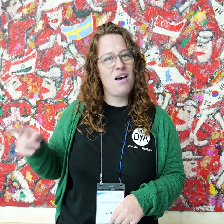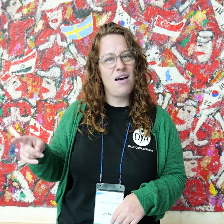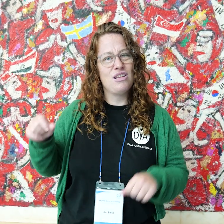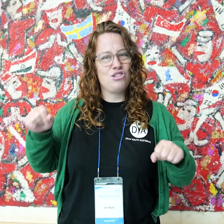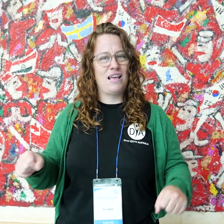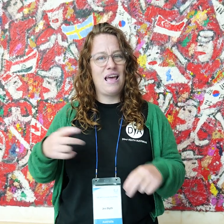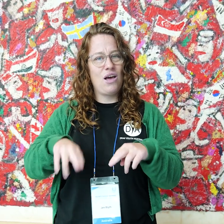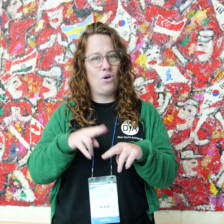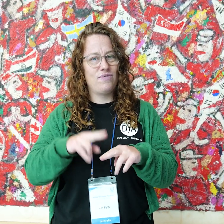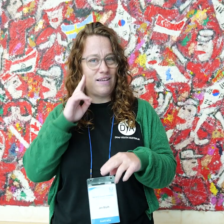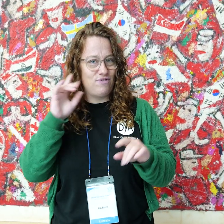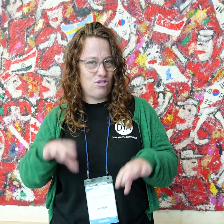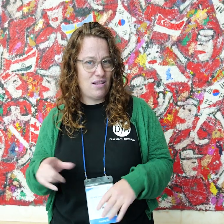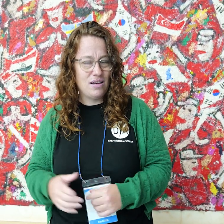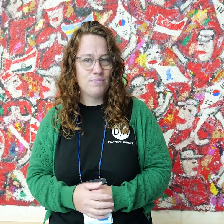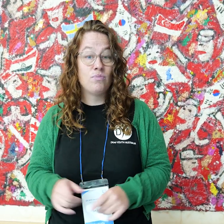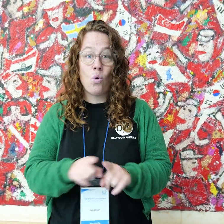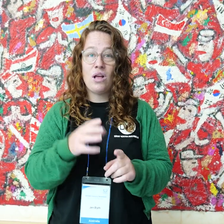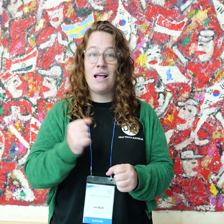I'm here with Debra Swann, Chair of Deaf Australia.